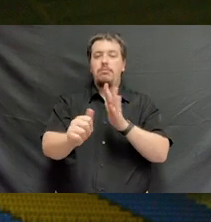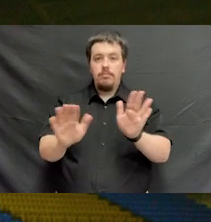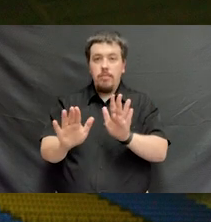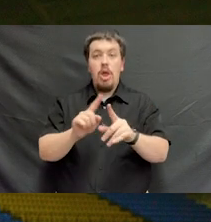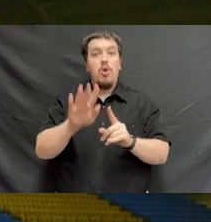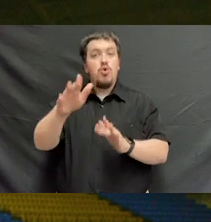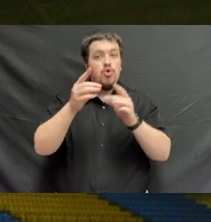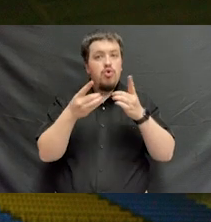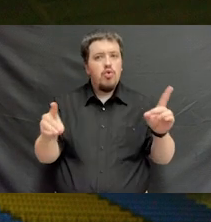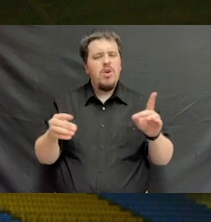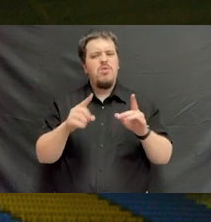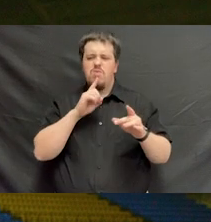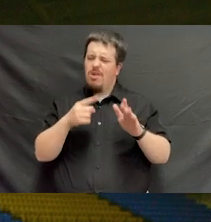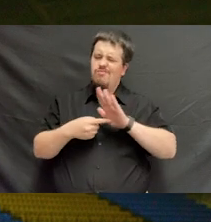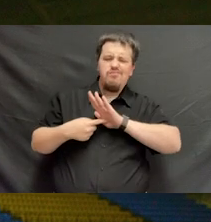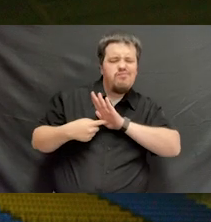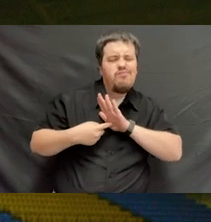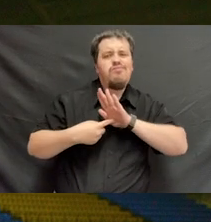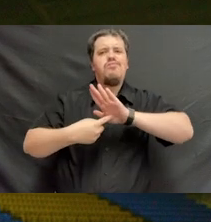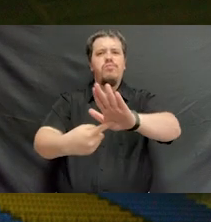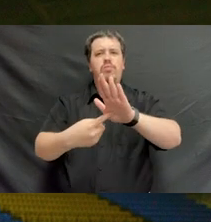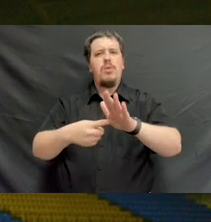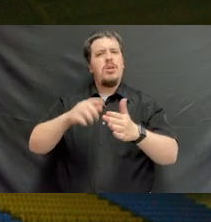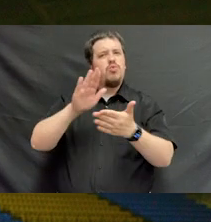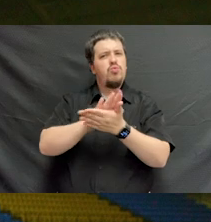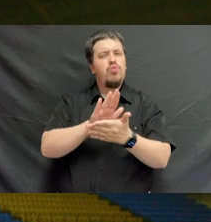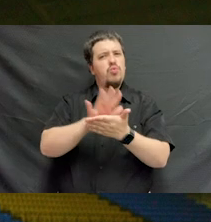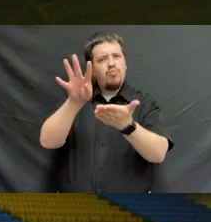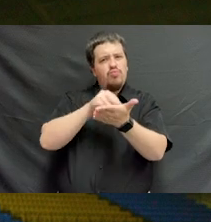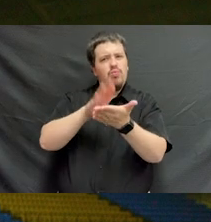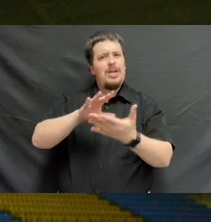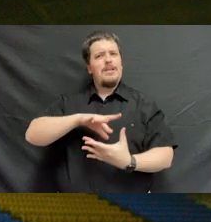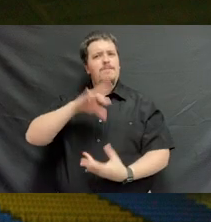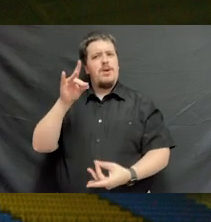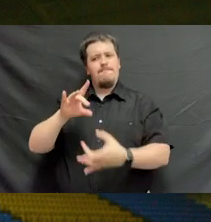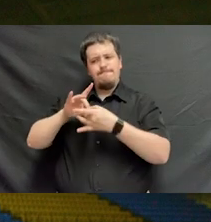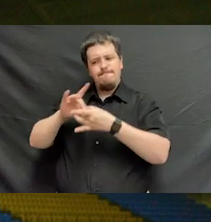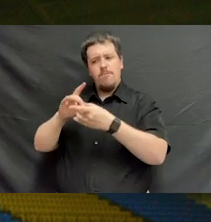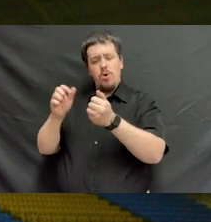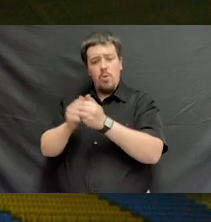Your degree is the embodiment of the academic spirit and it is a covenant between you and the faculty